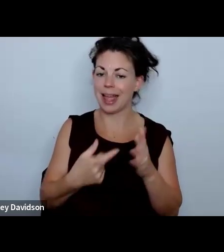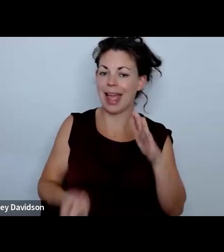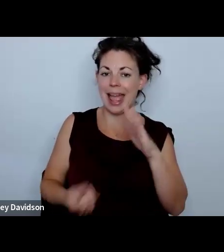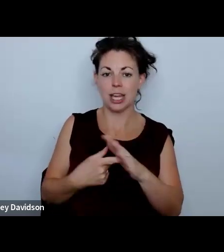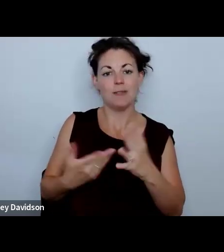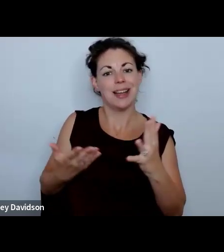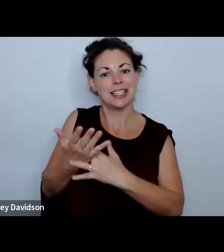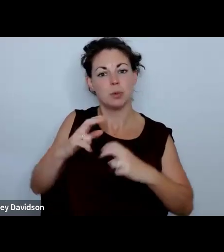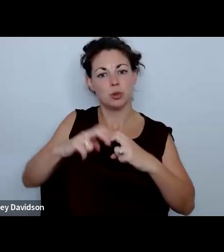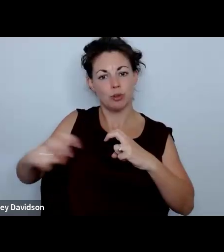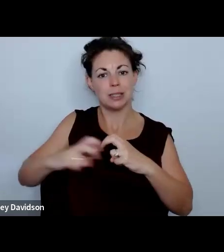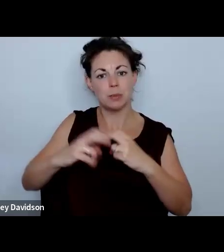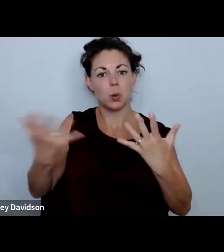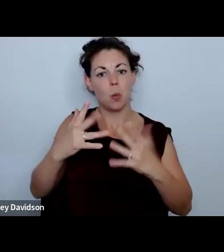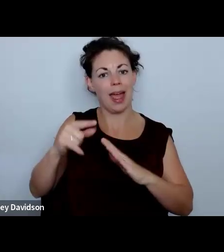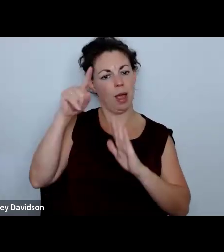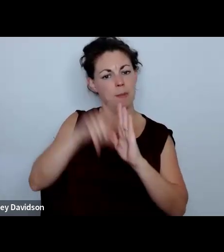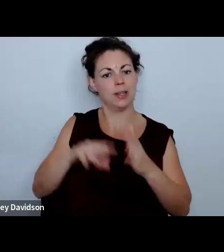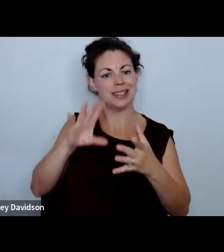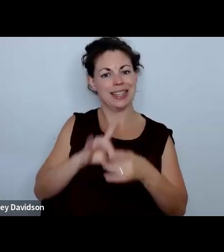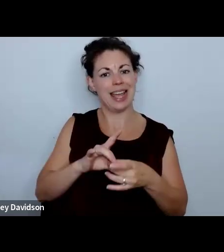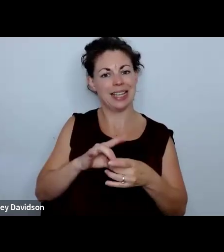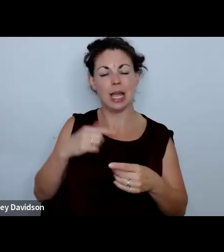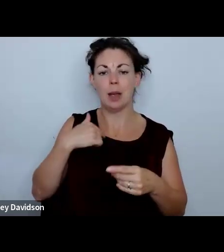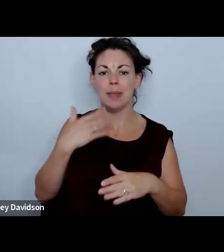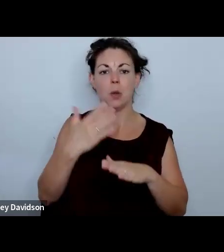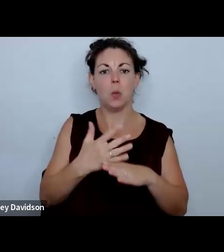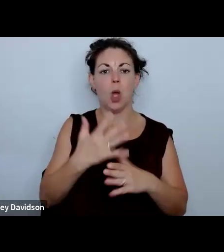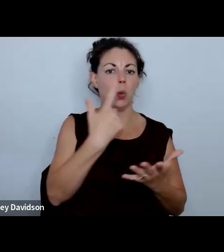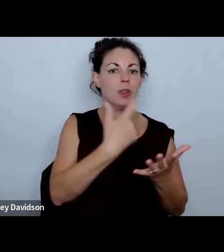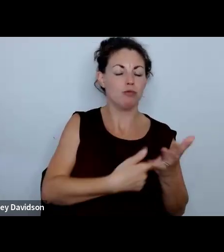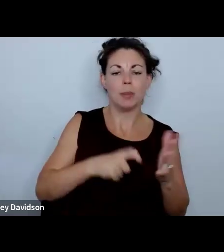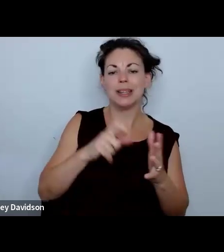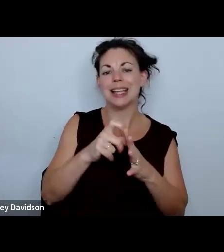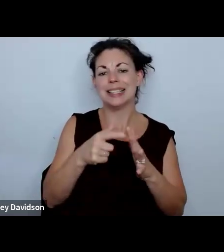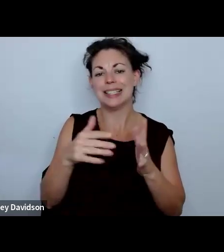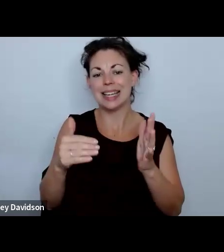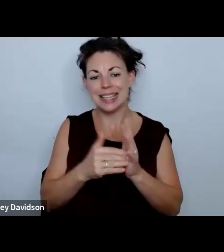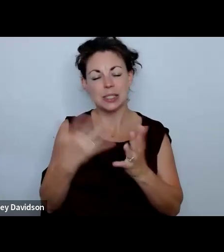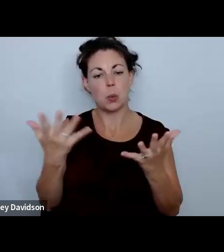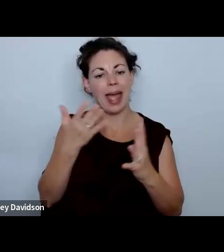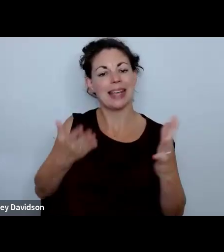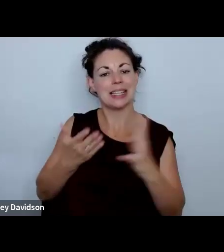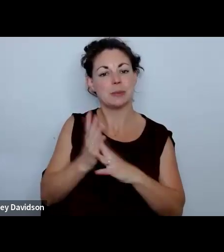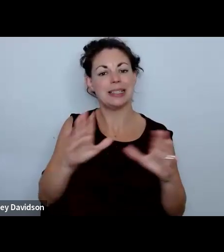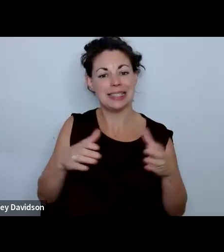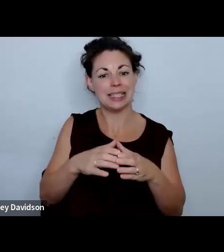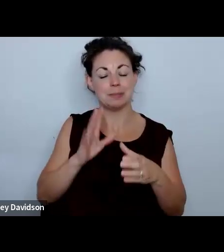I'd worked as a freelance researcher advising mainly charities and local authorities about various aspects